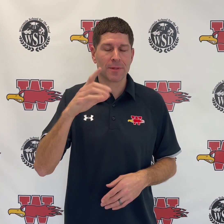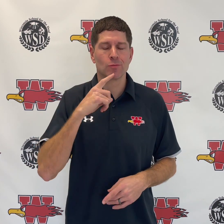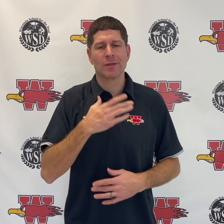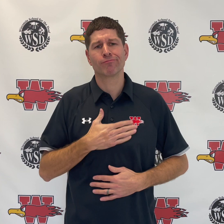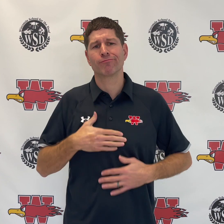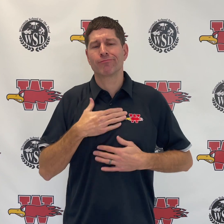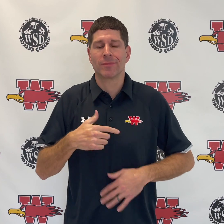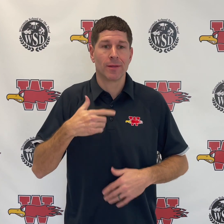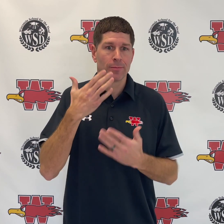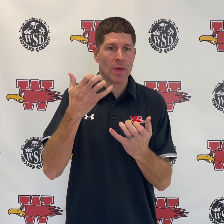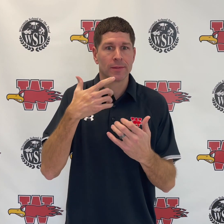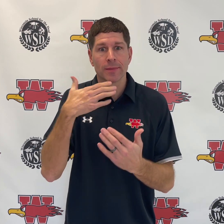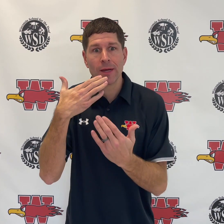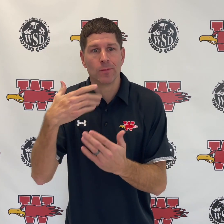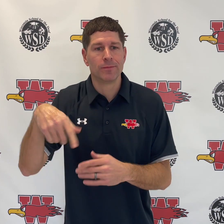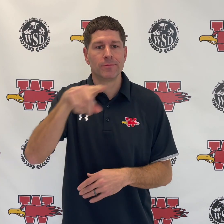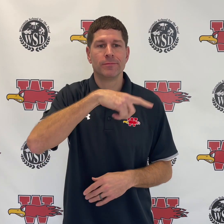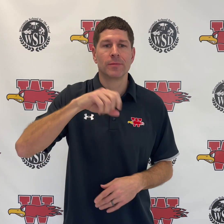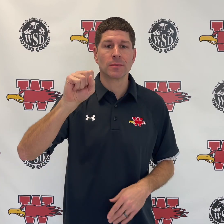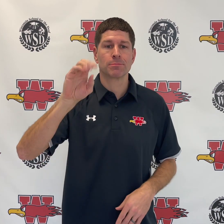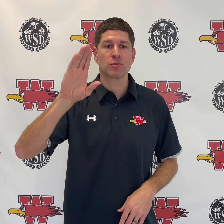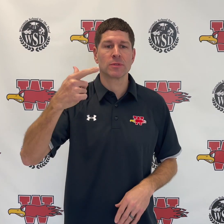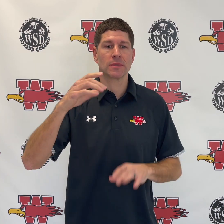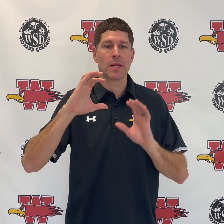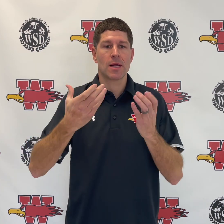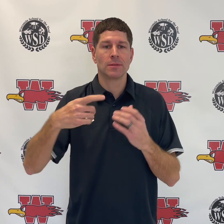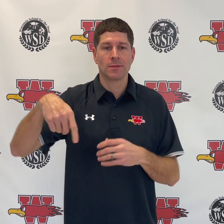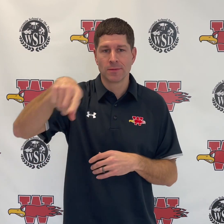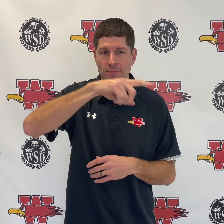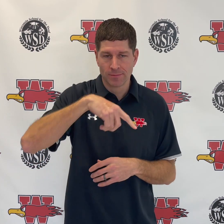We really enjoyed that. And thank you so much to Student Body Government (SBG) for